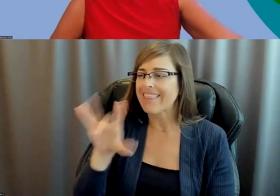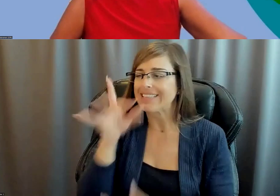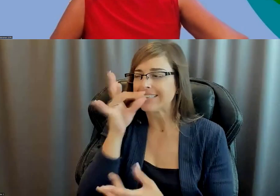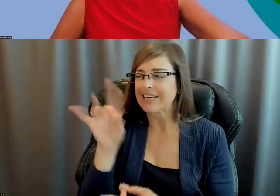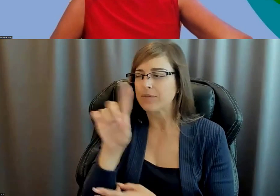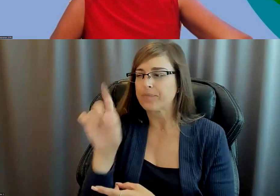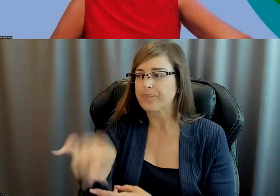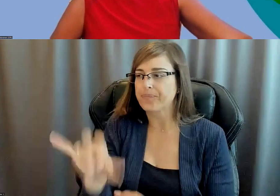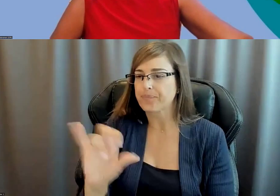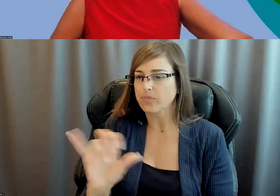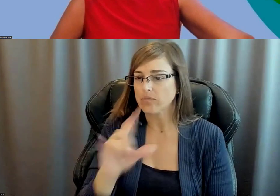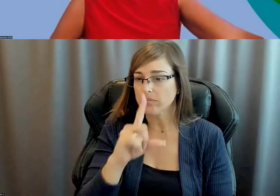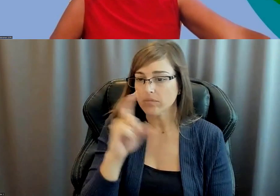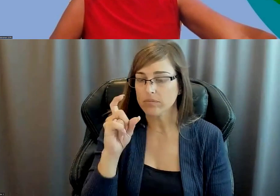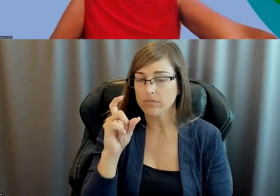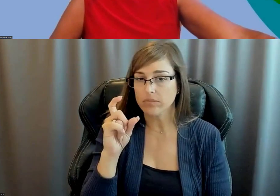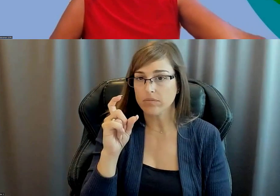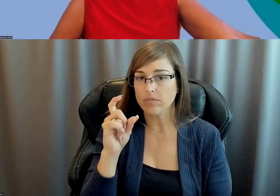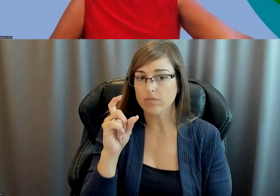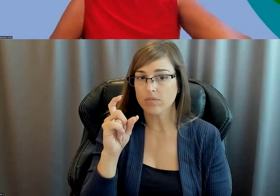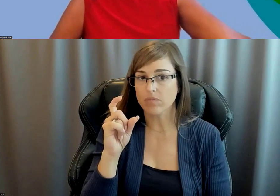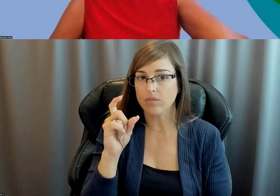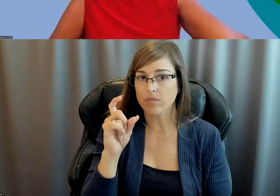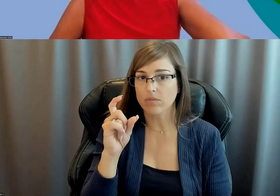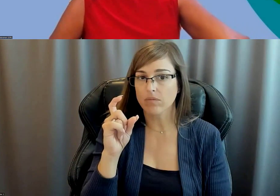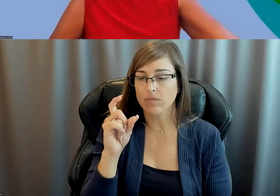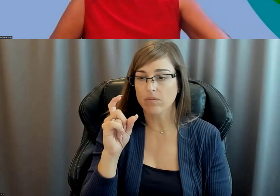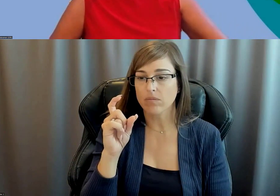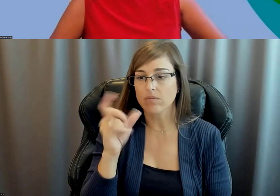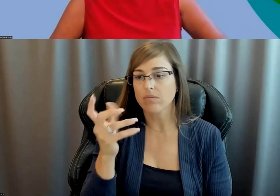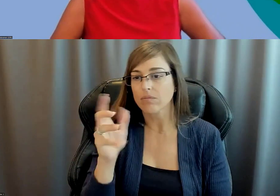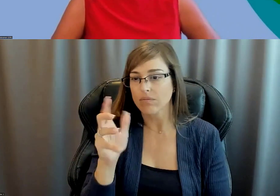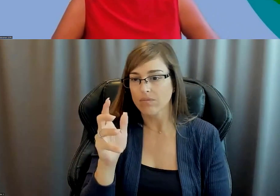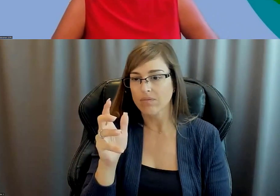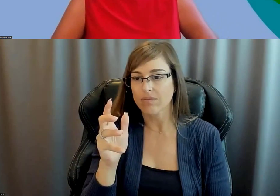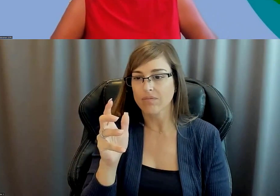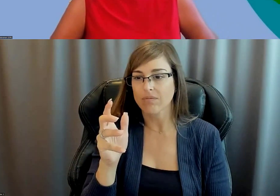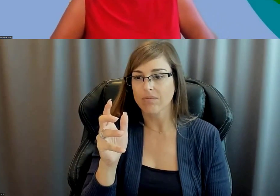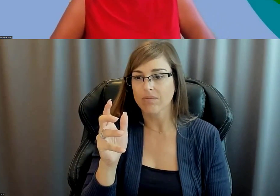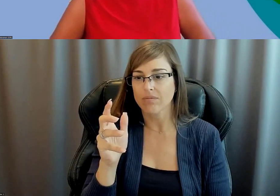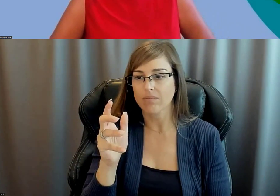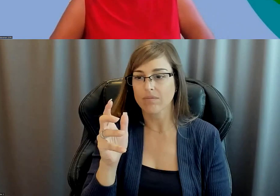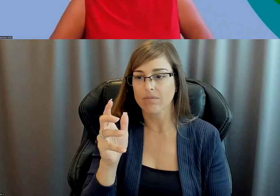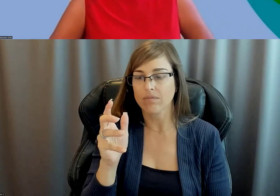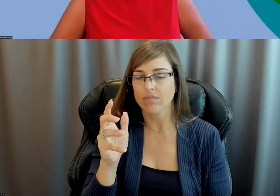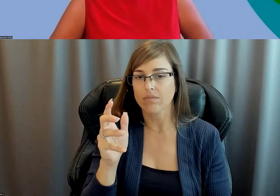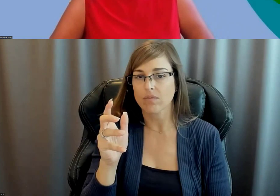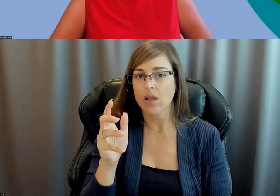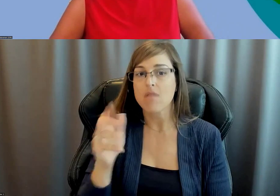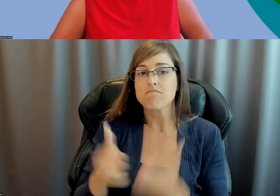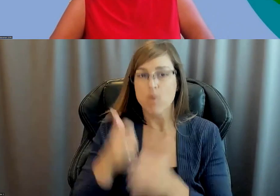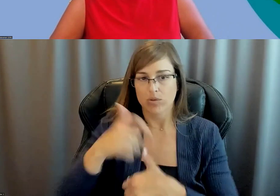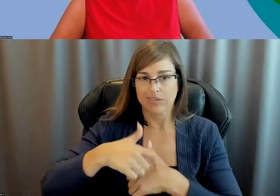because ..so most of the time, these situations are ..